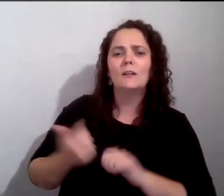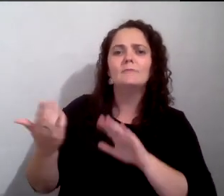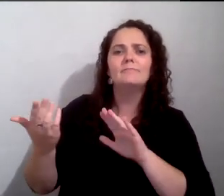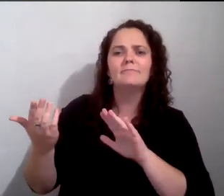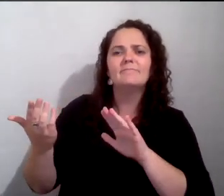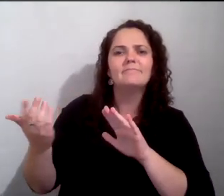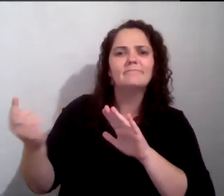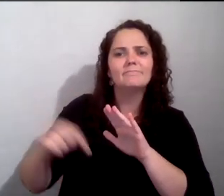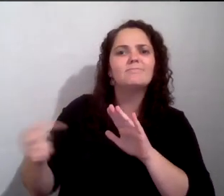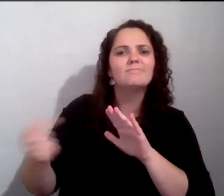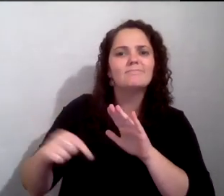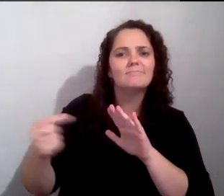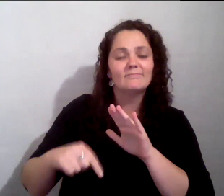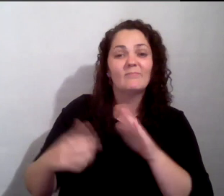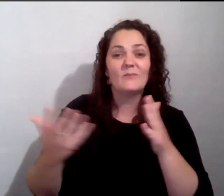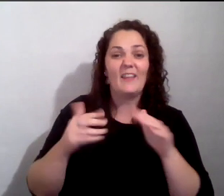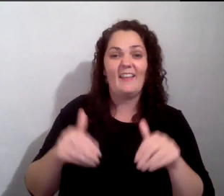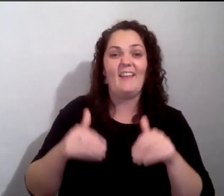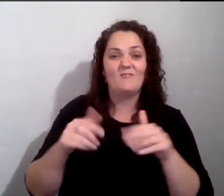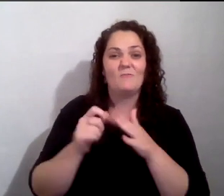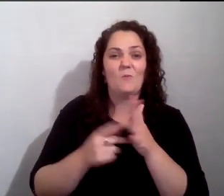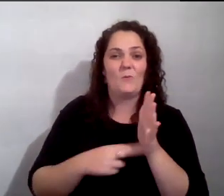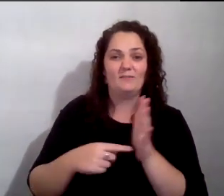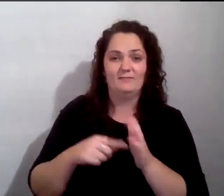This then leads to the University of Queensland to establish a course in